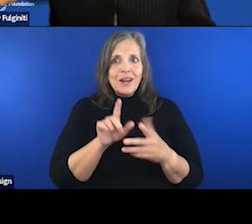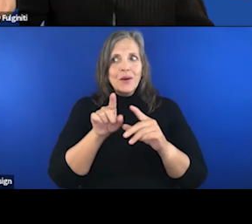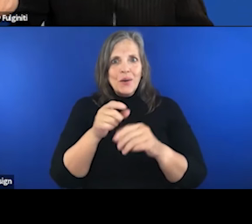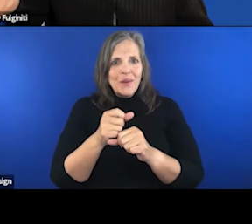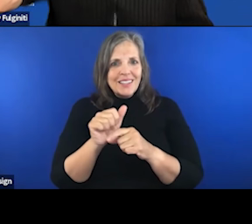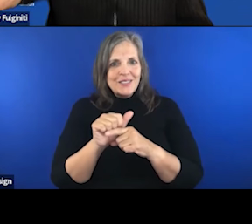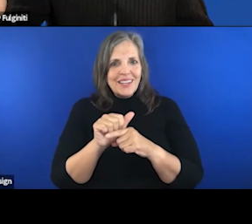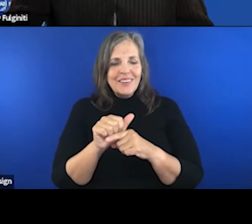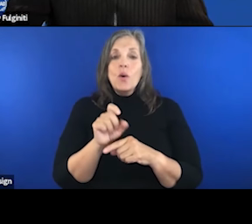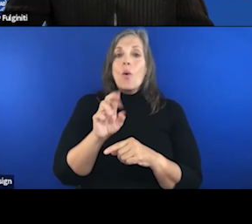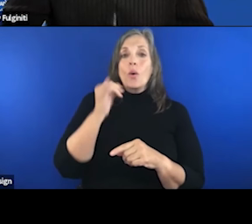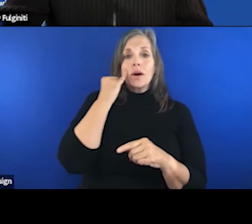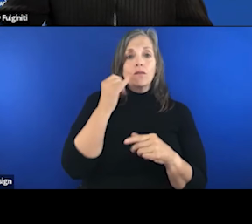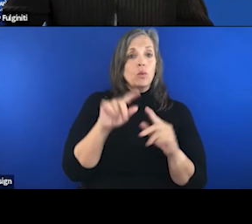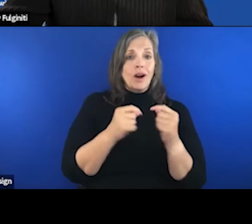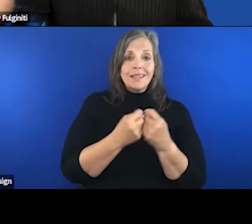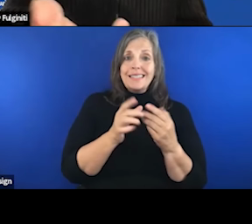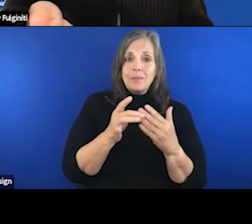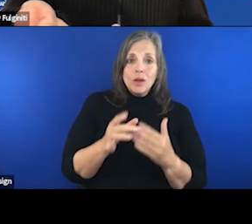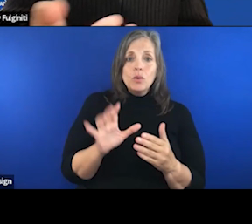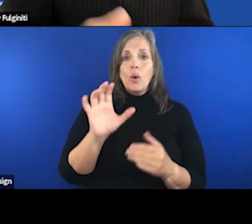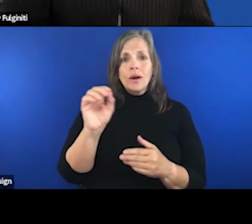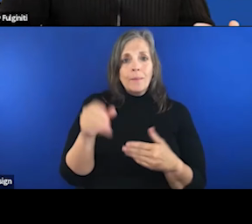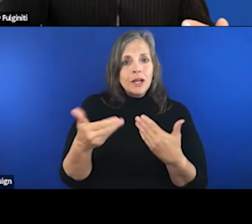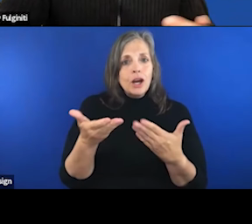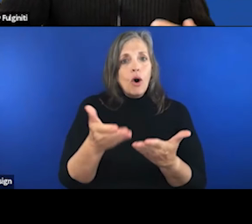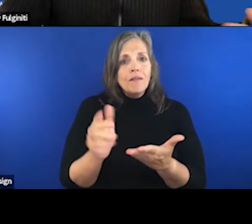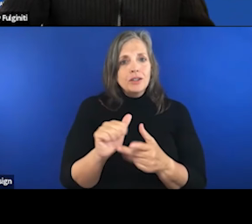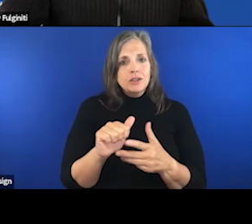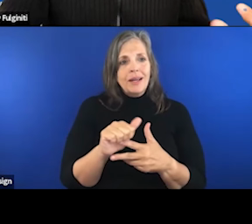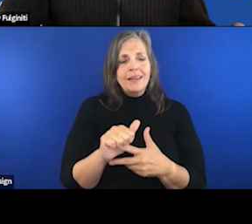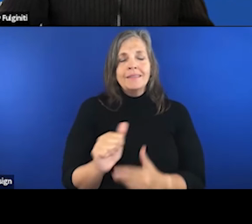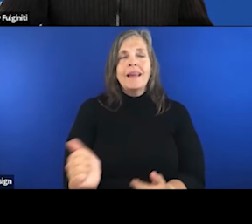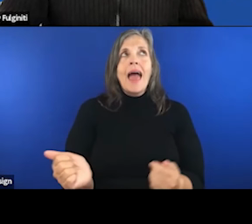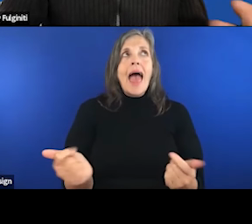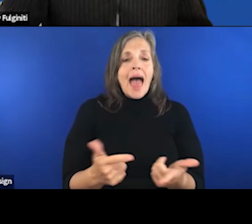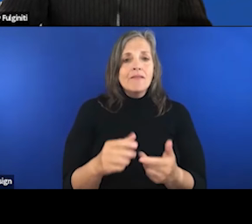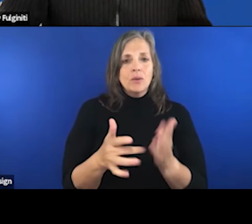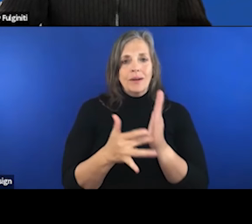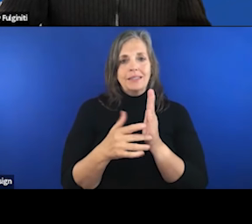a team leader or a company offer training everyone in tech offers training offer some training on